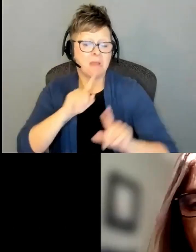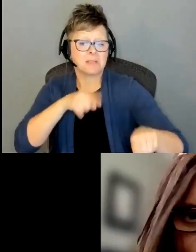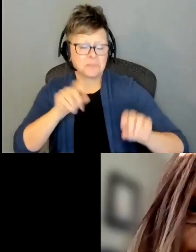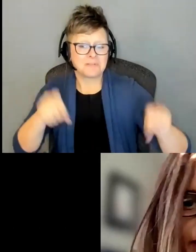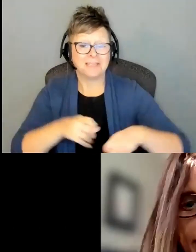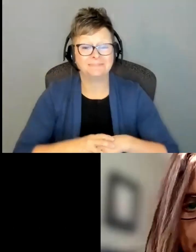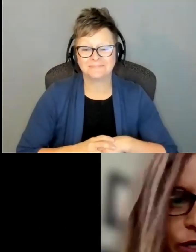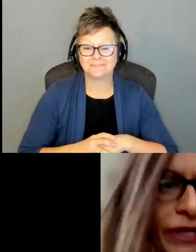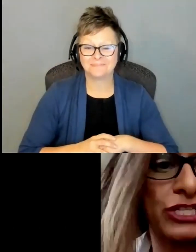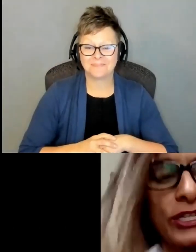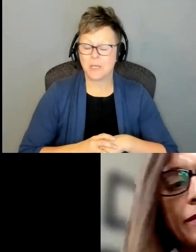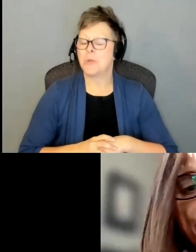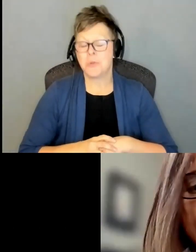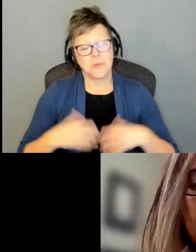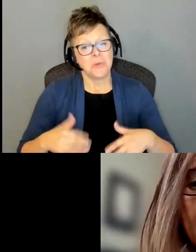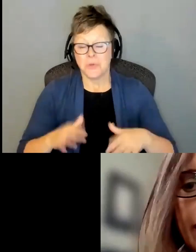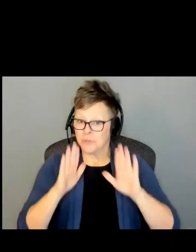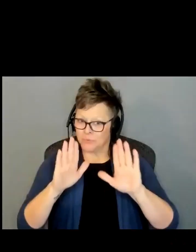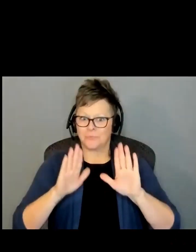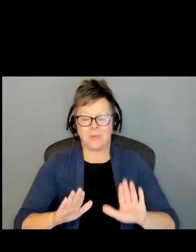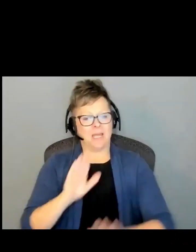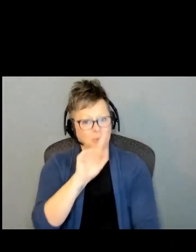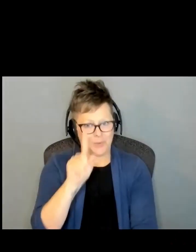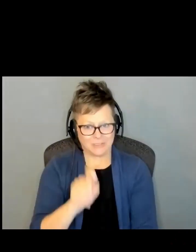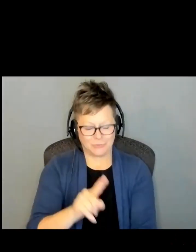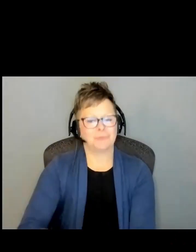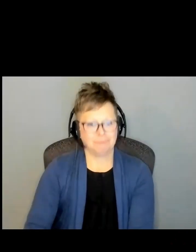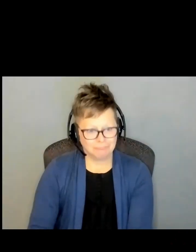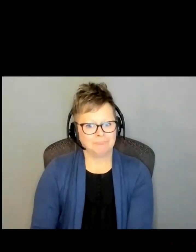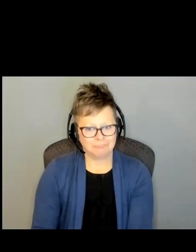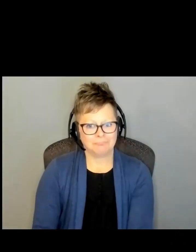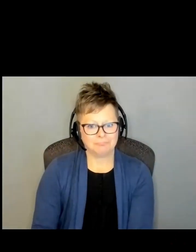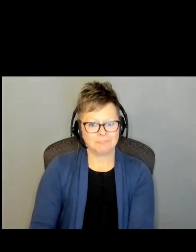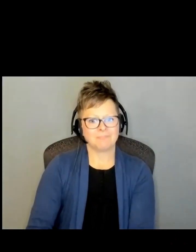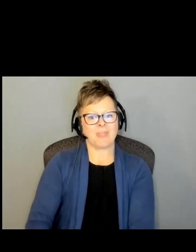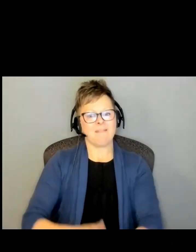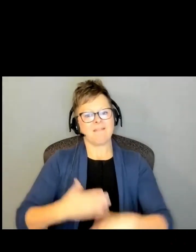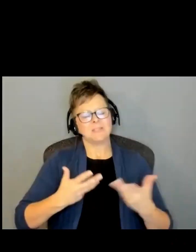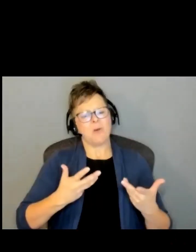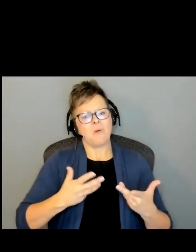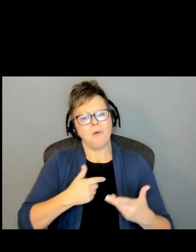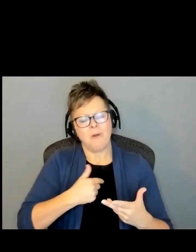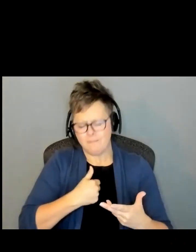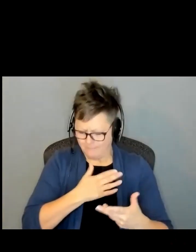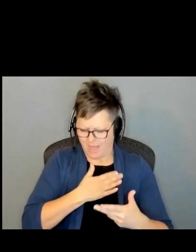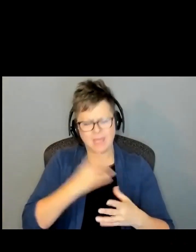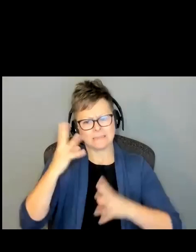That’s a great question. And at Holland Bloorview, our experience, and my experience has been that we should